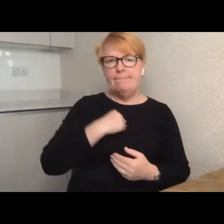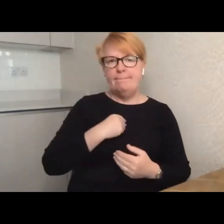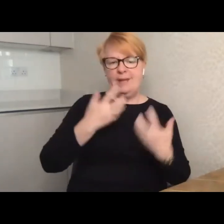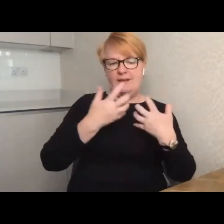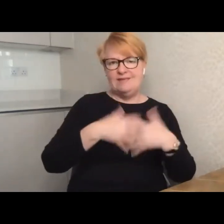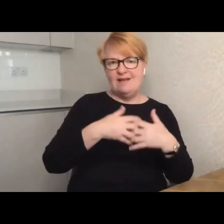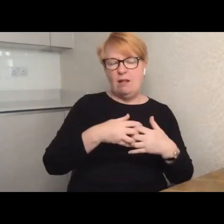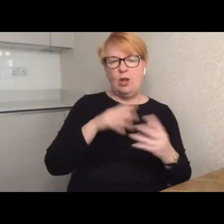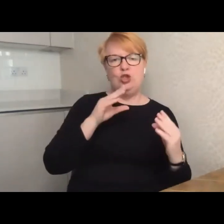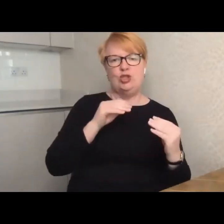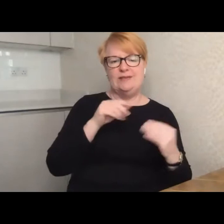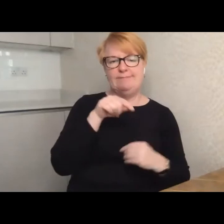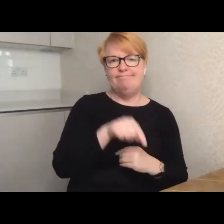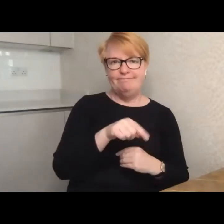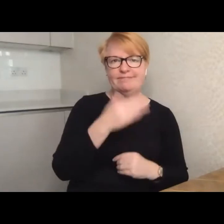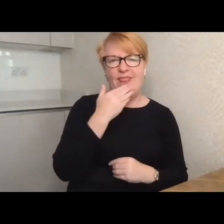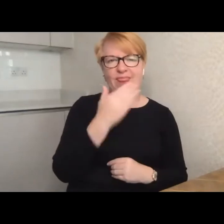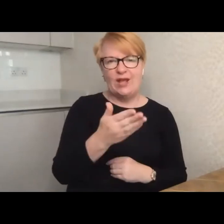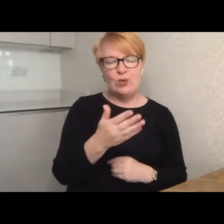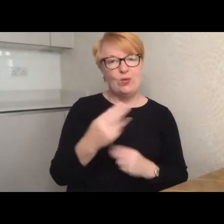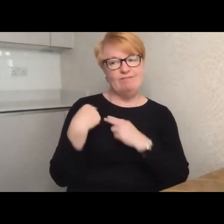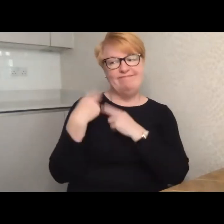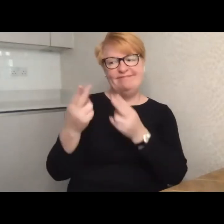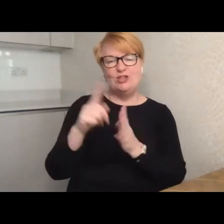I'm now going to hand over to Jes who is going to kick off the event. Thank you.